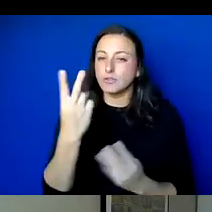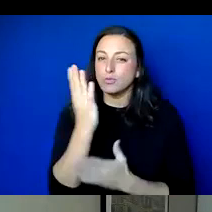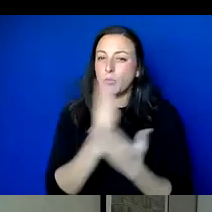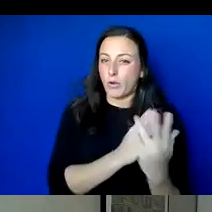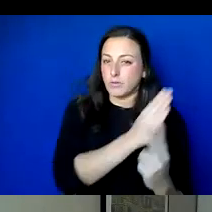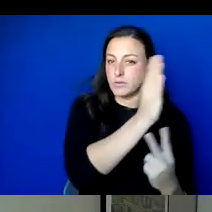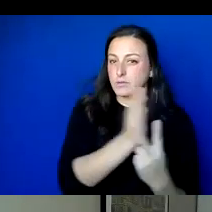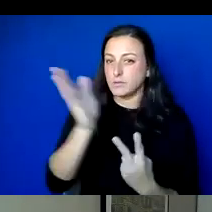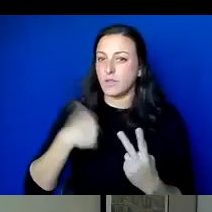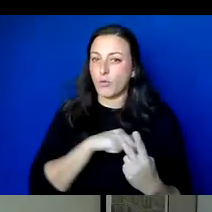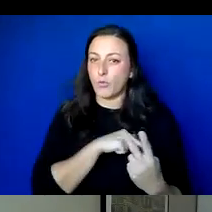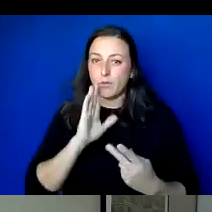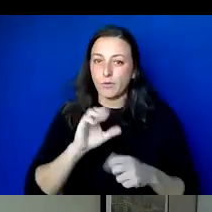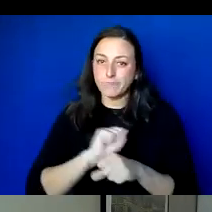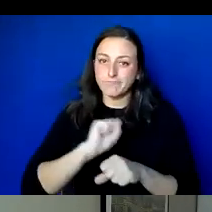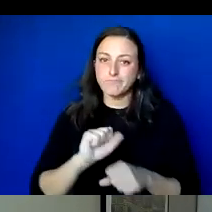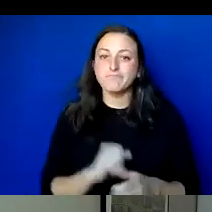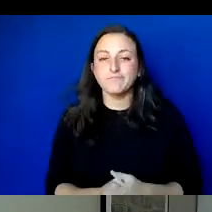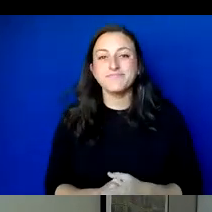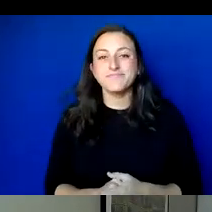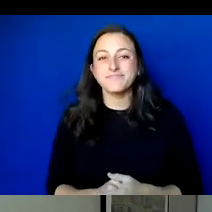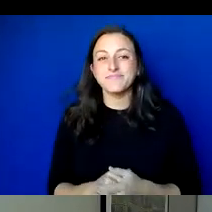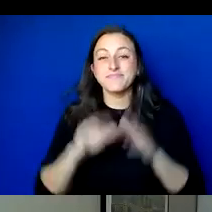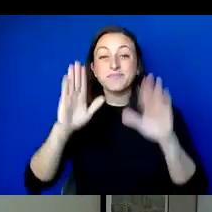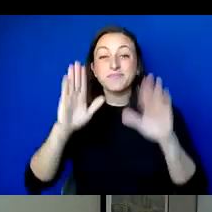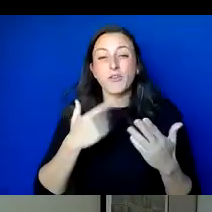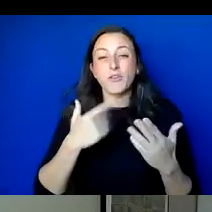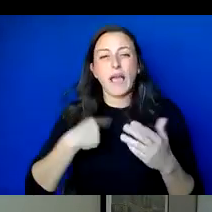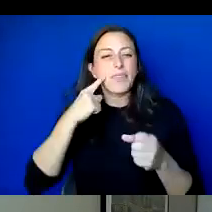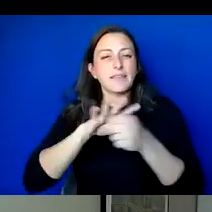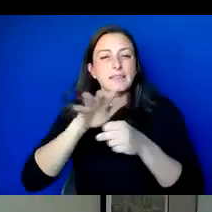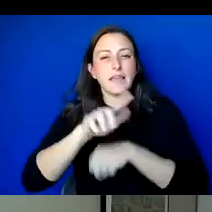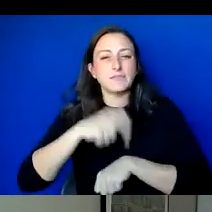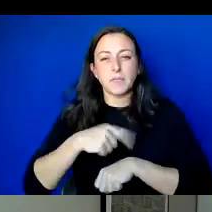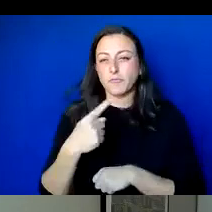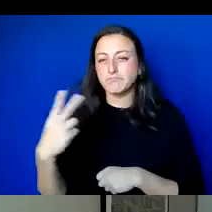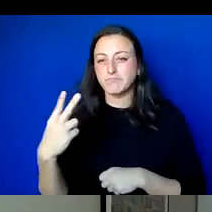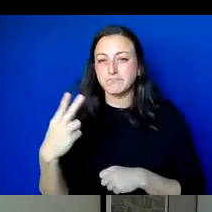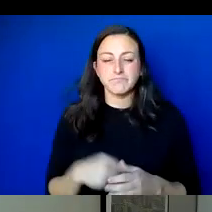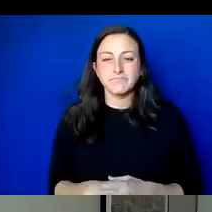Moderator: Great, thank you. I think we have time for just a couple more, so let's go to Nelson Garcia.